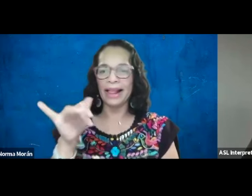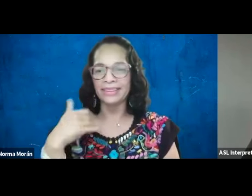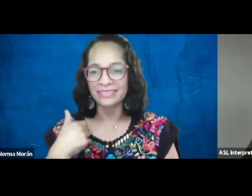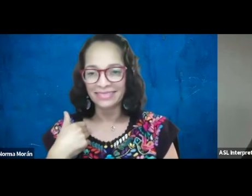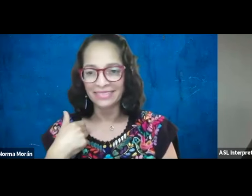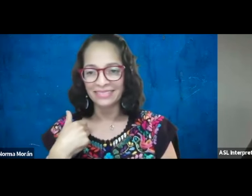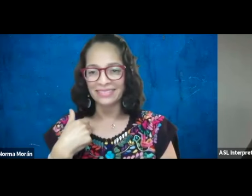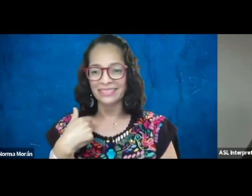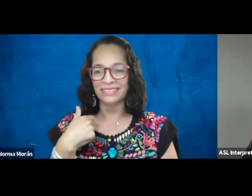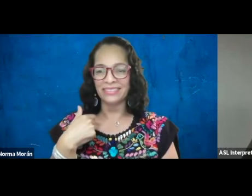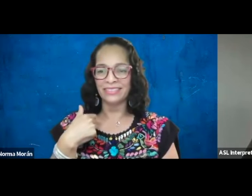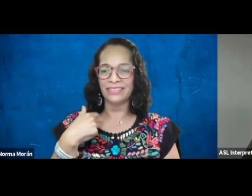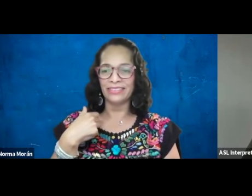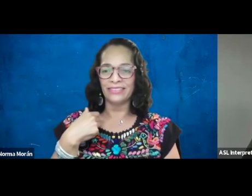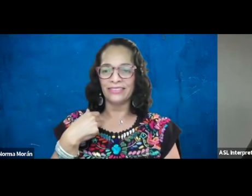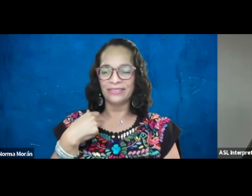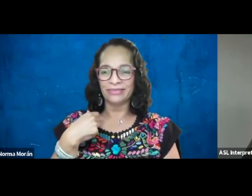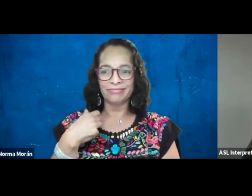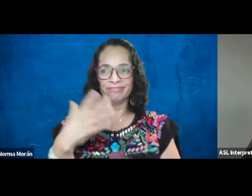and I had an oversupply